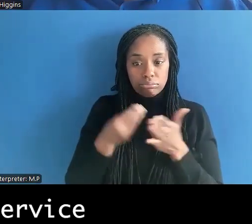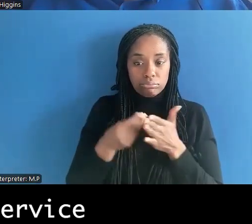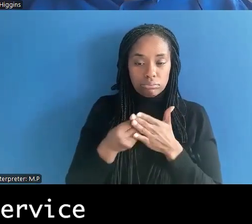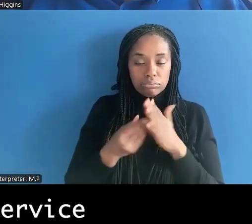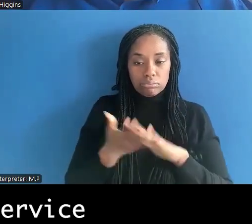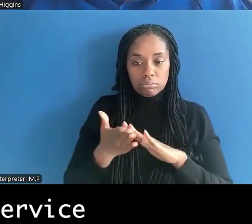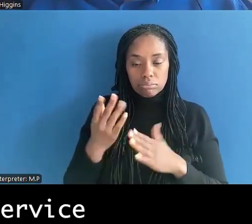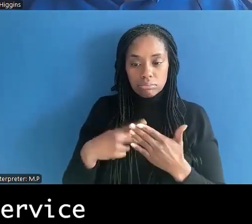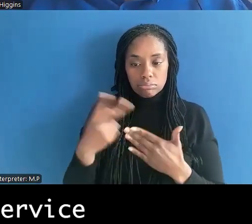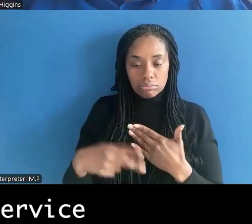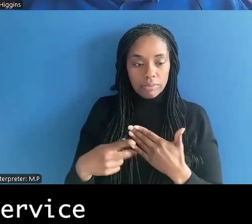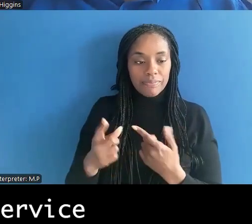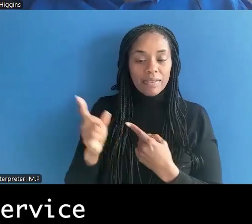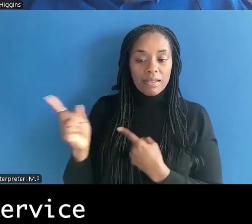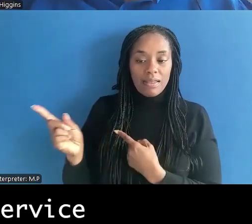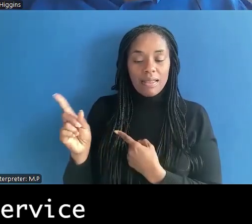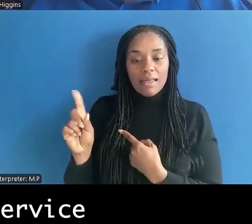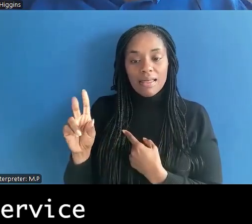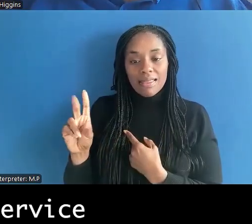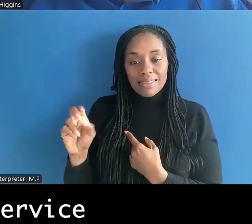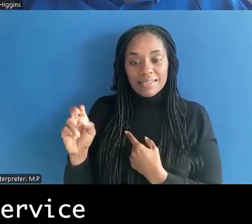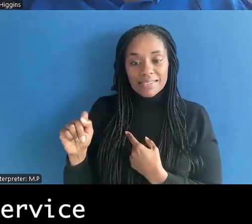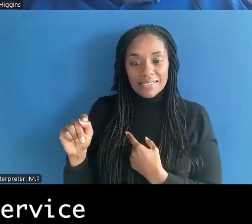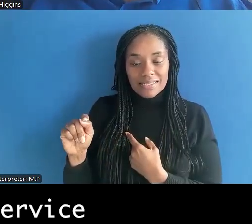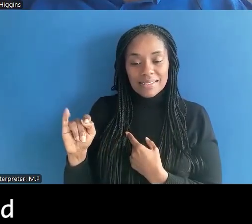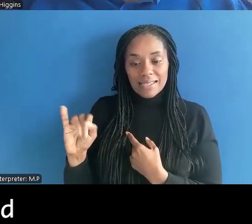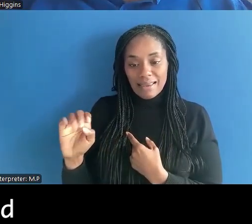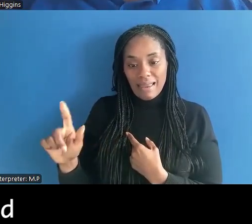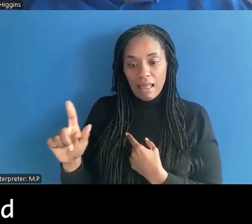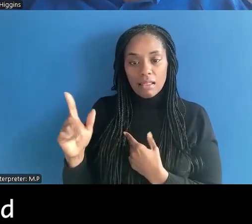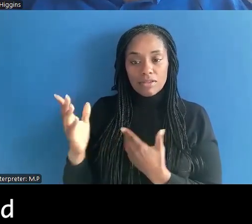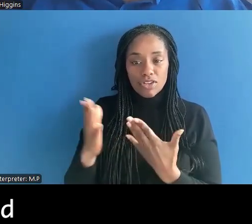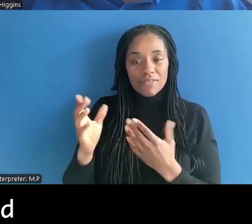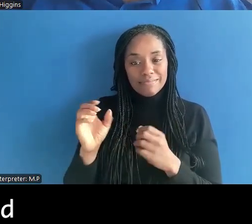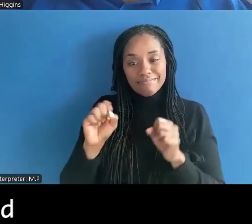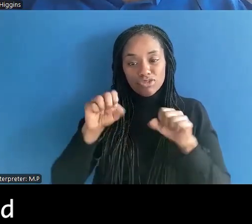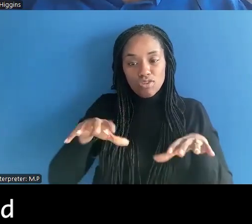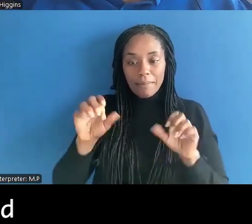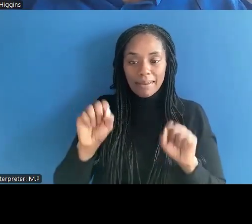You know, dental, denti-cal is a service that they, can drop because it isn't considered medically necessary.